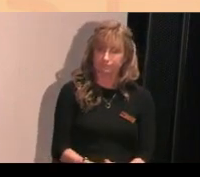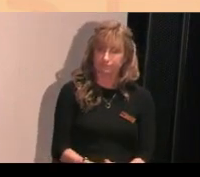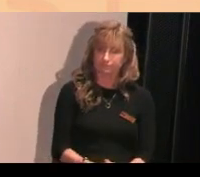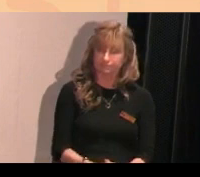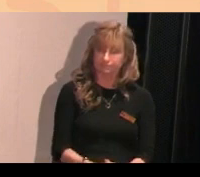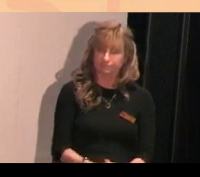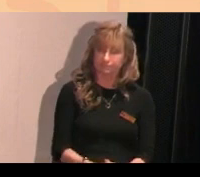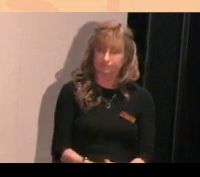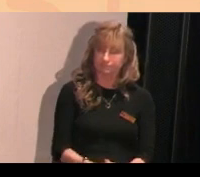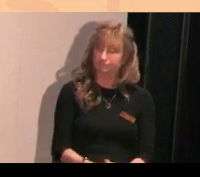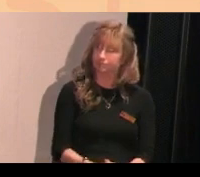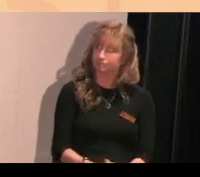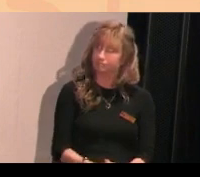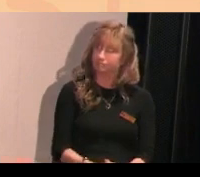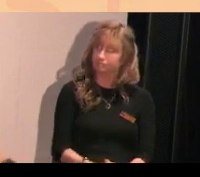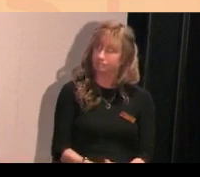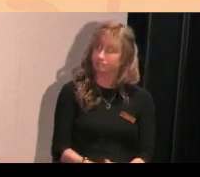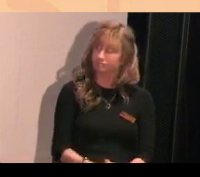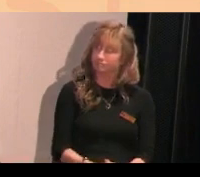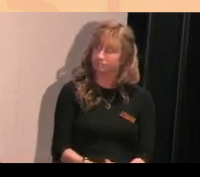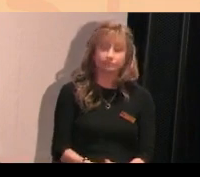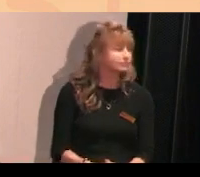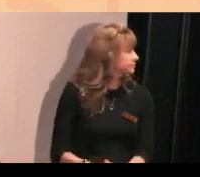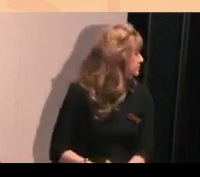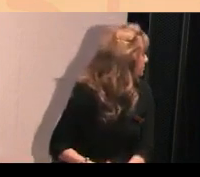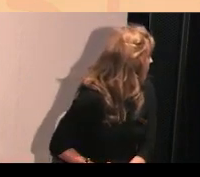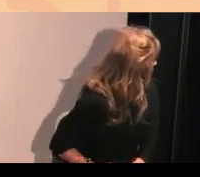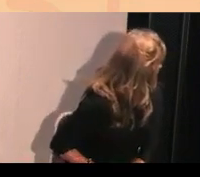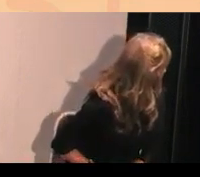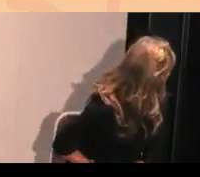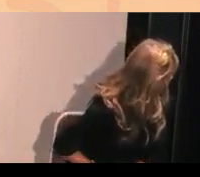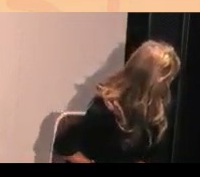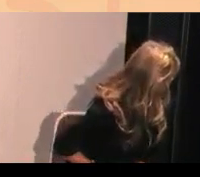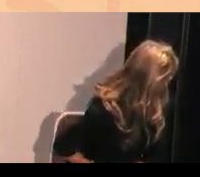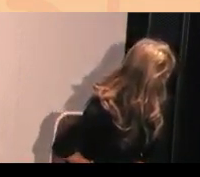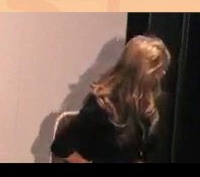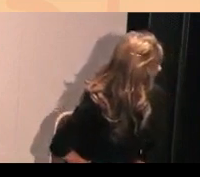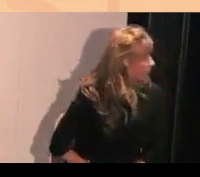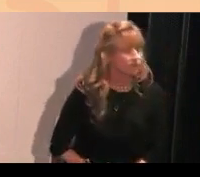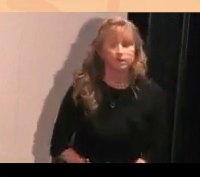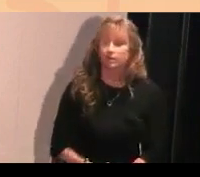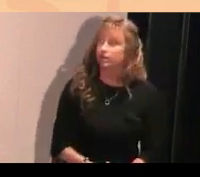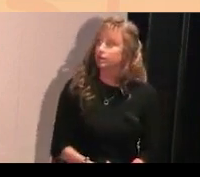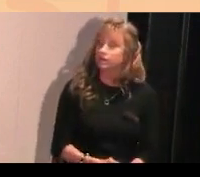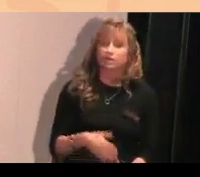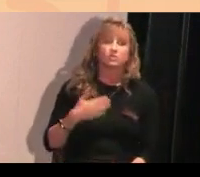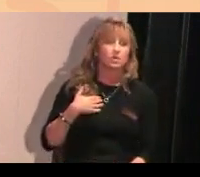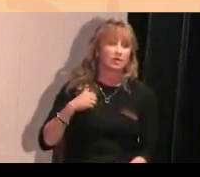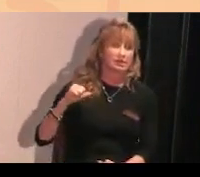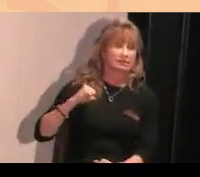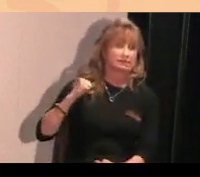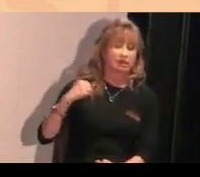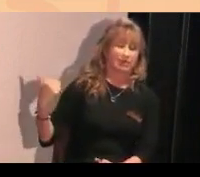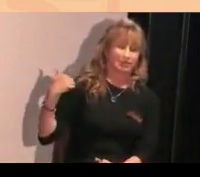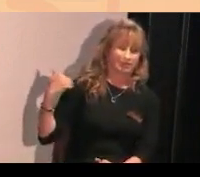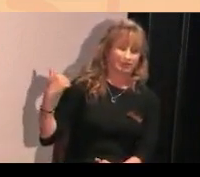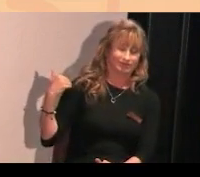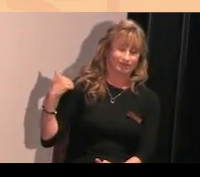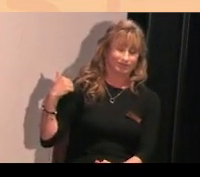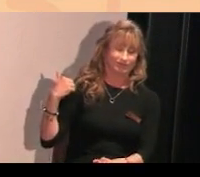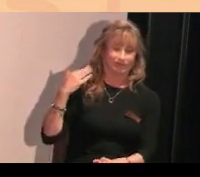oh yep and I've got I've got my staff reminding me when it's time to um when I've got five